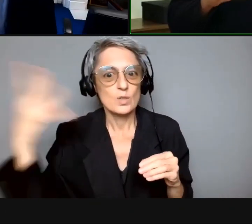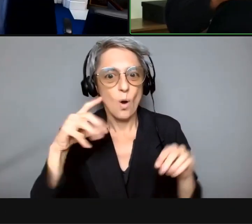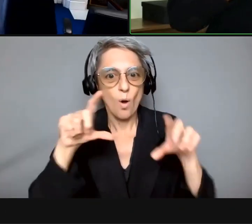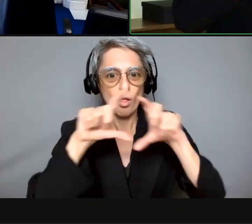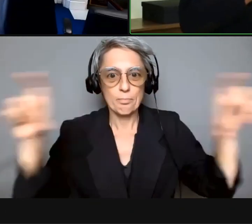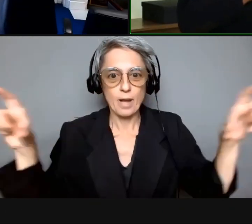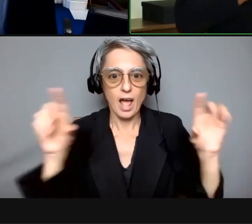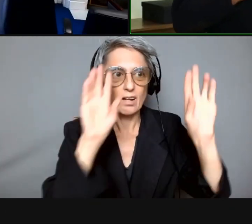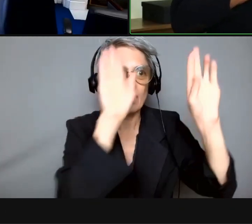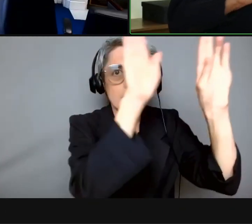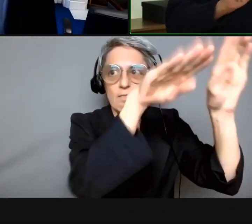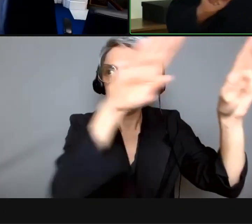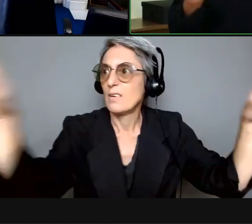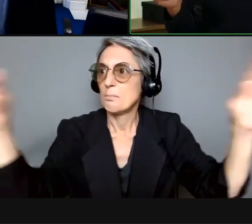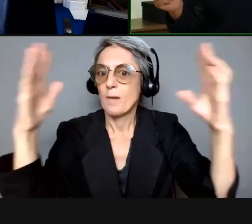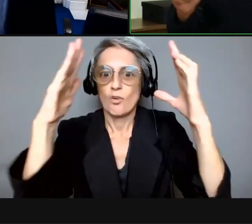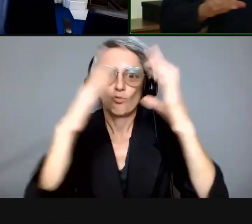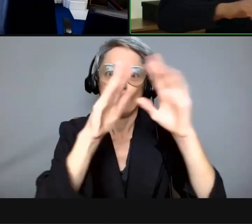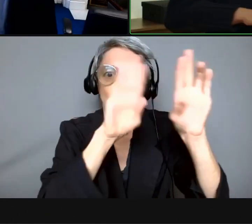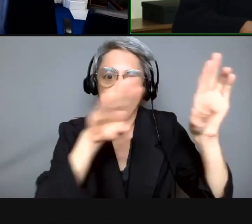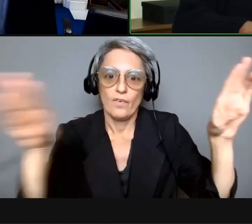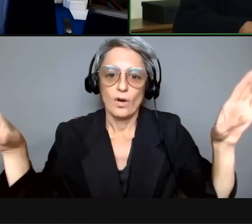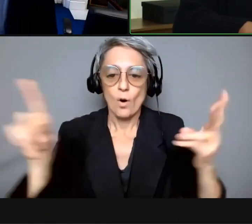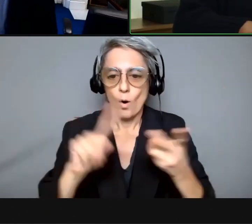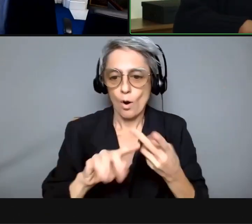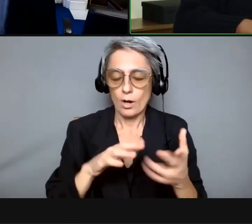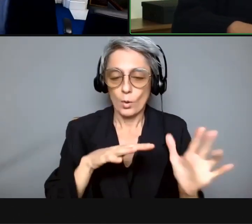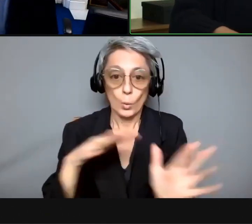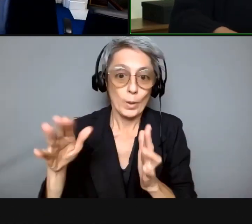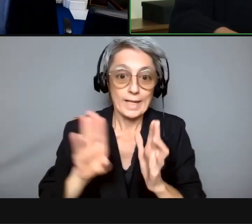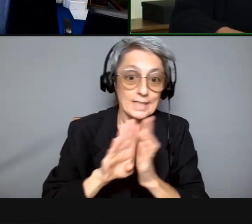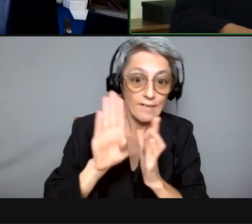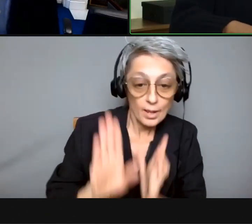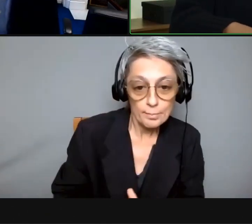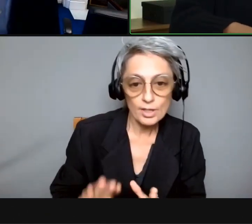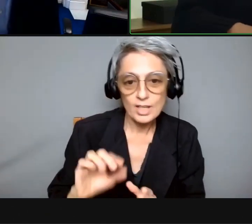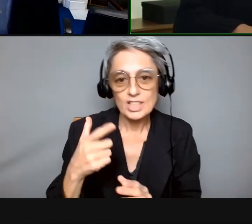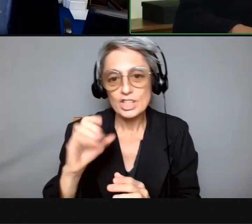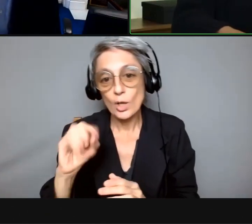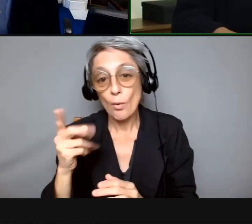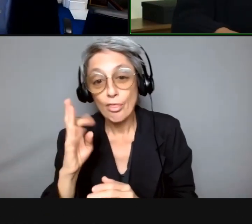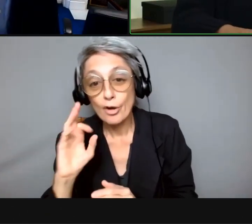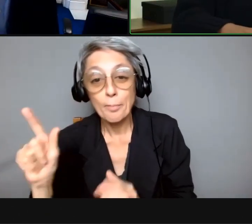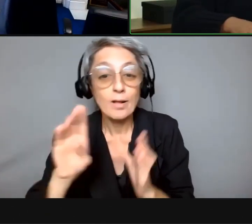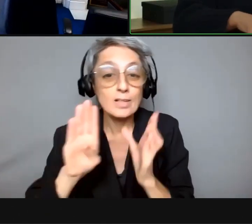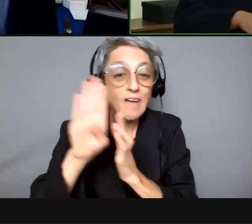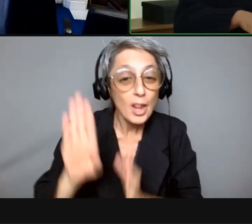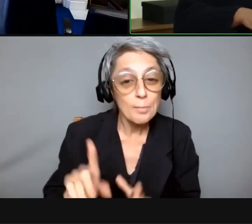or I have to become a wind developer or geothermal developer. Now, you know, we're not asking you to do that.